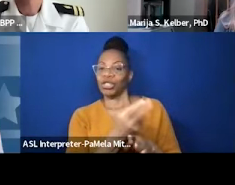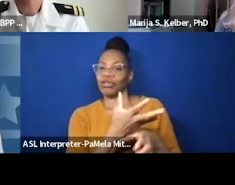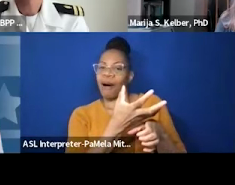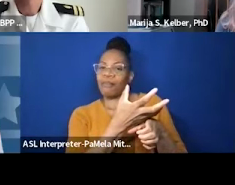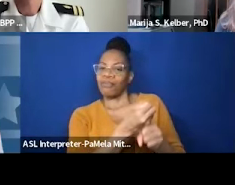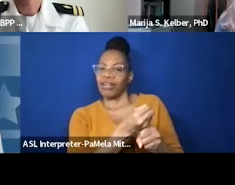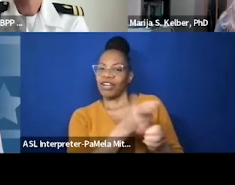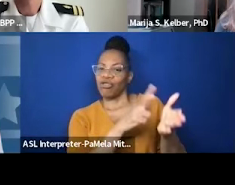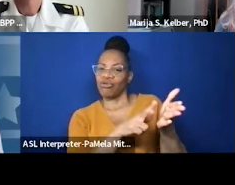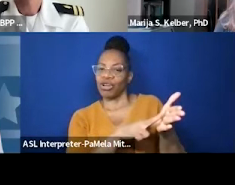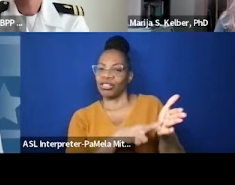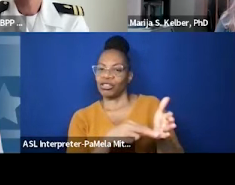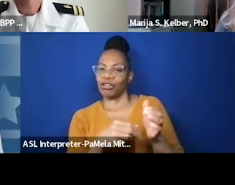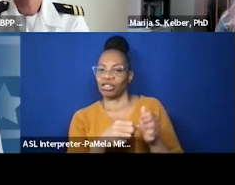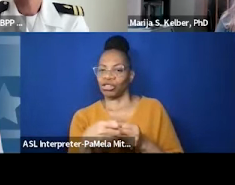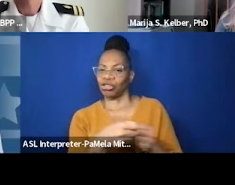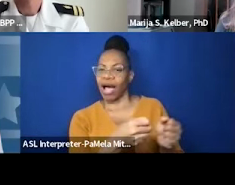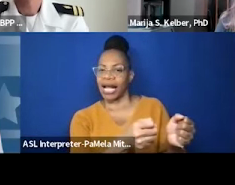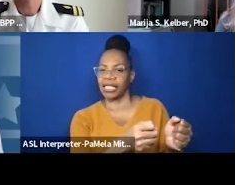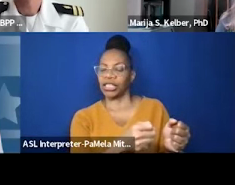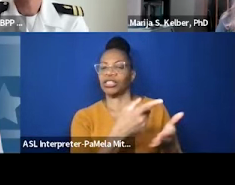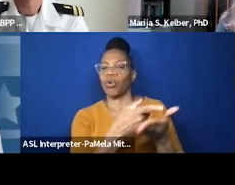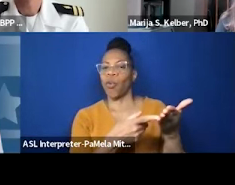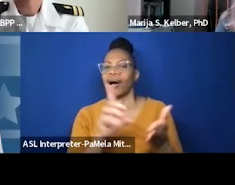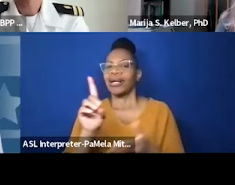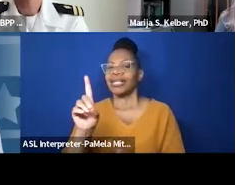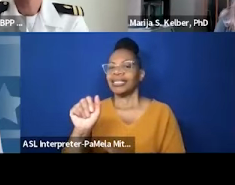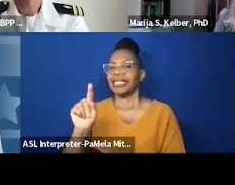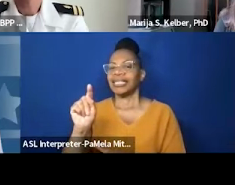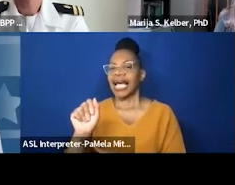We searched for studies in only one database. In this case, PubMed.